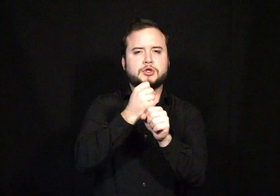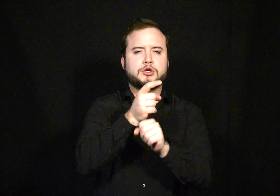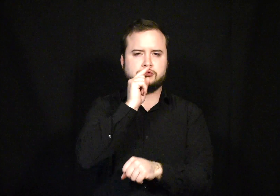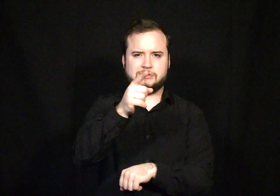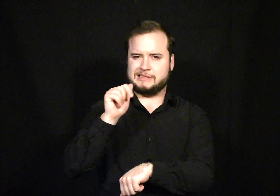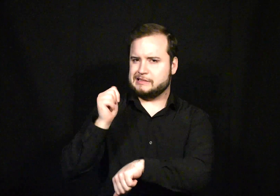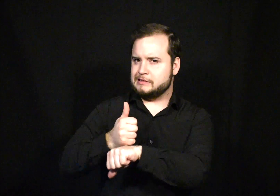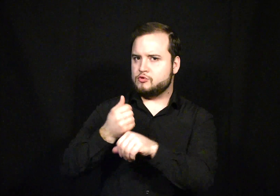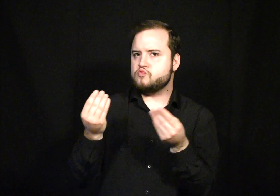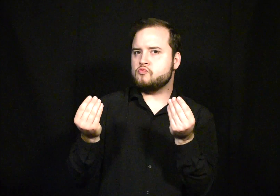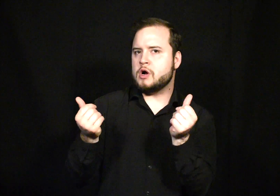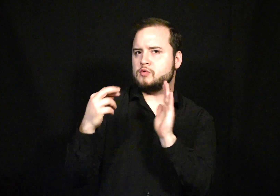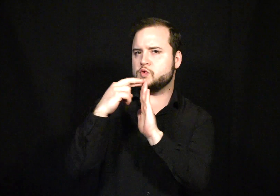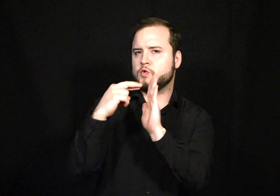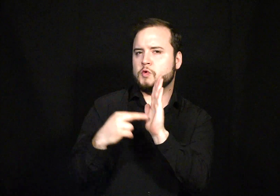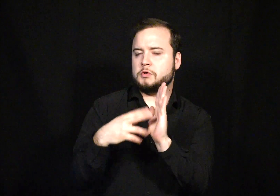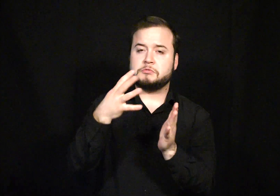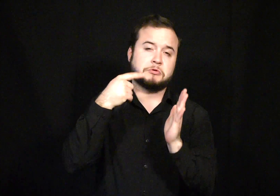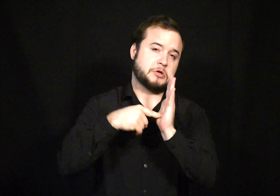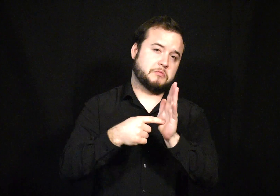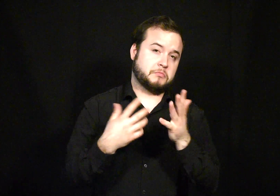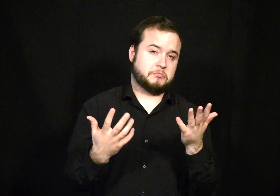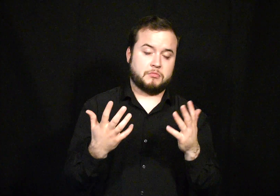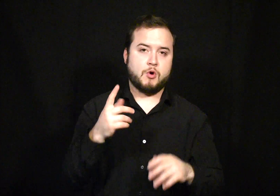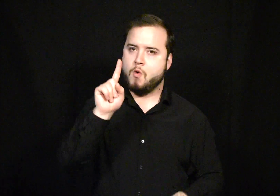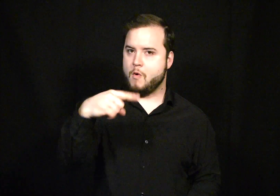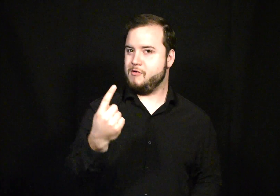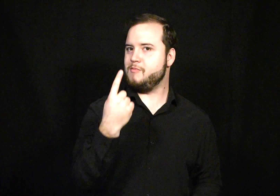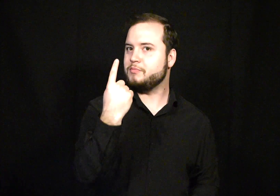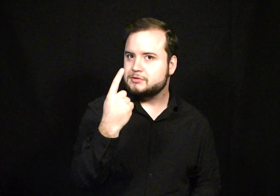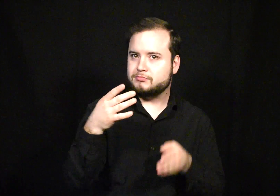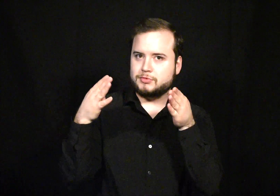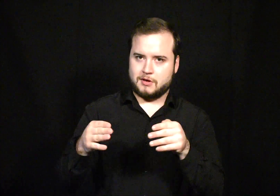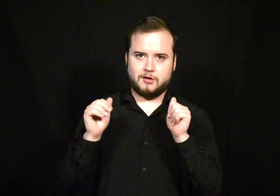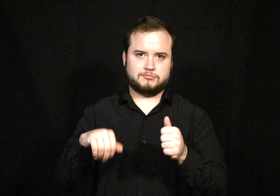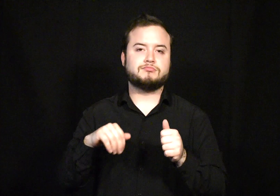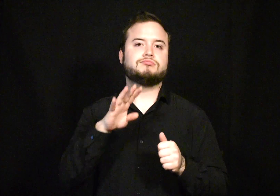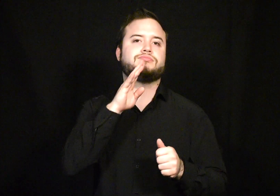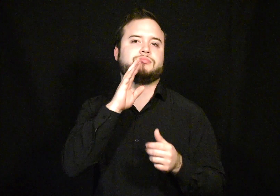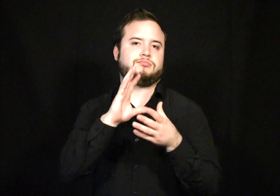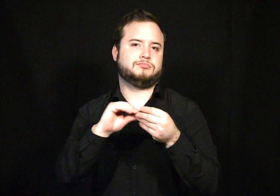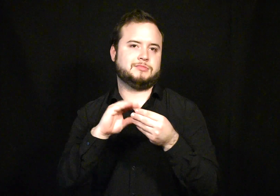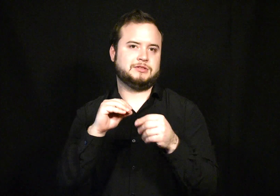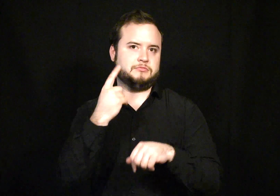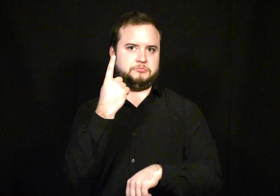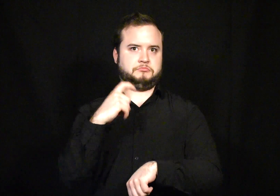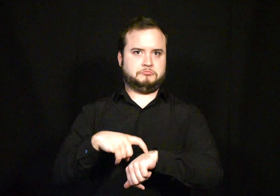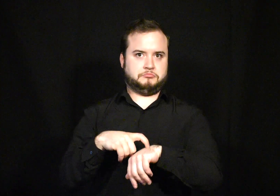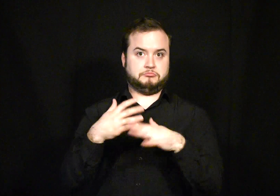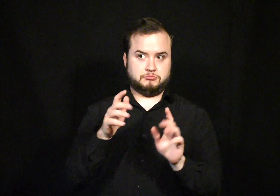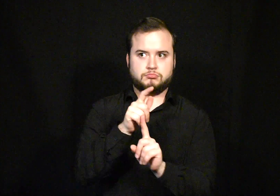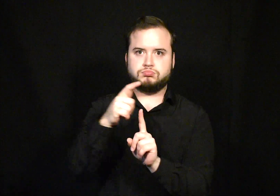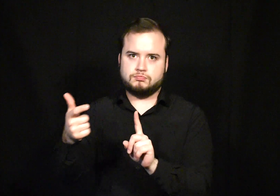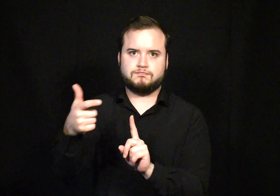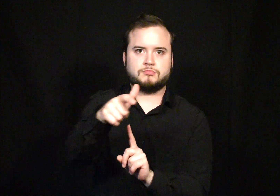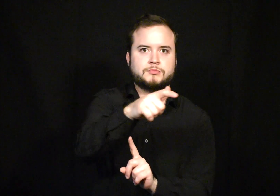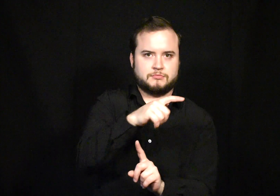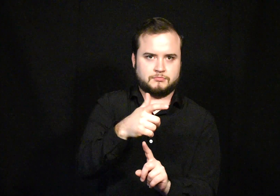be sure to establish ground rules such as only one person can speak at a time.